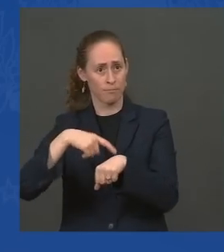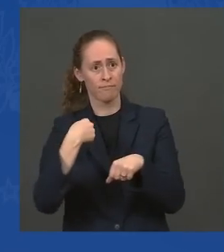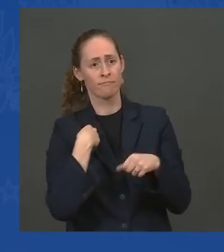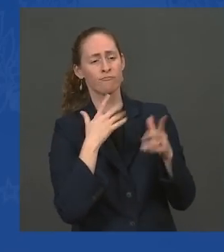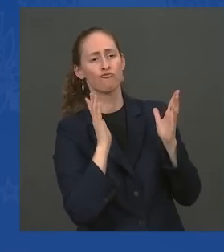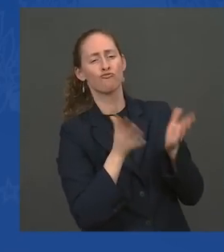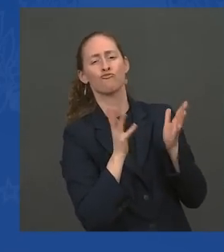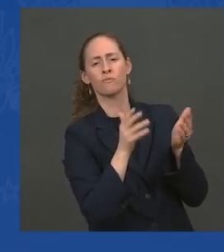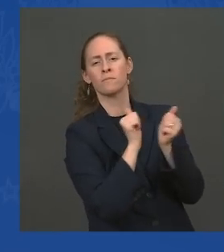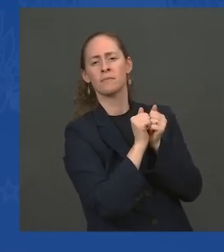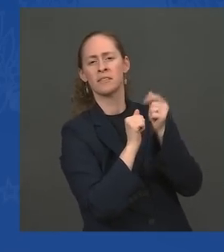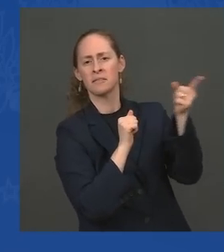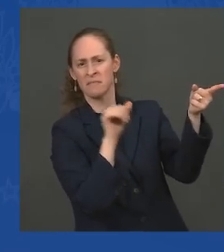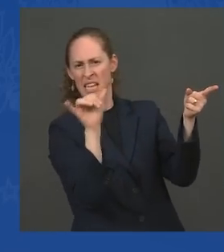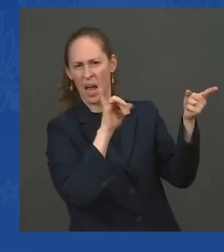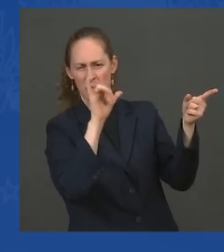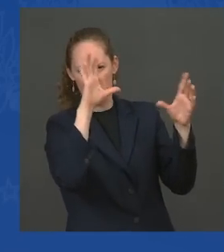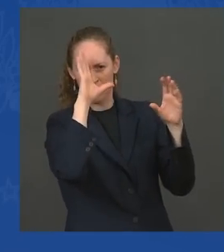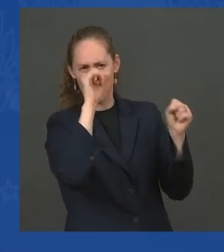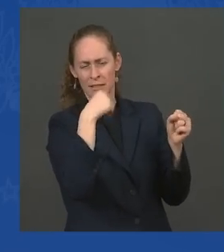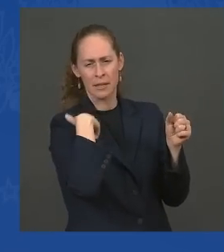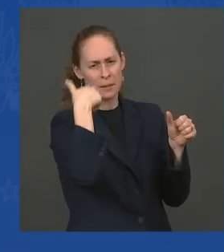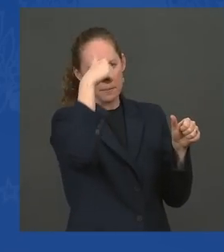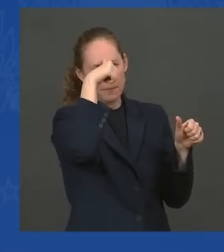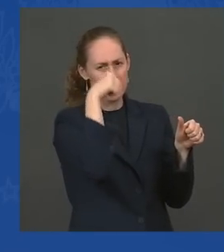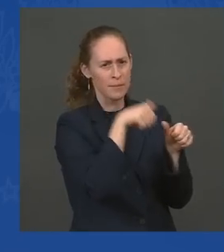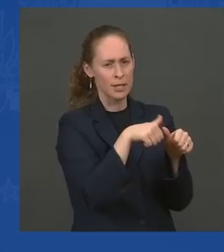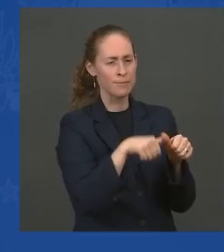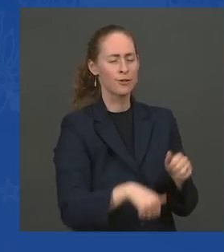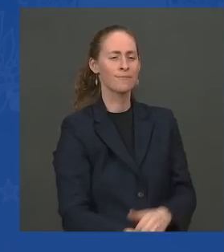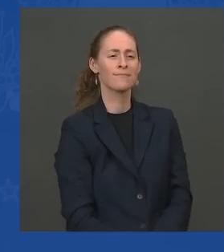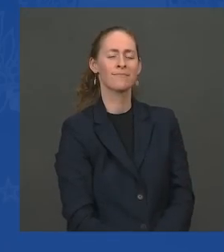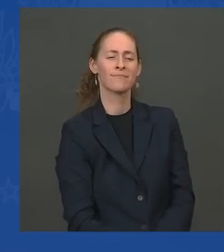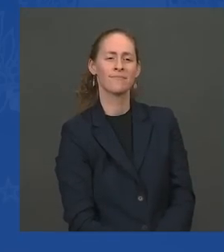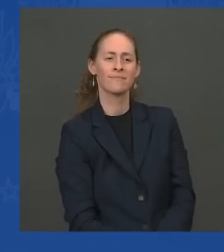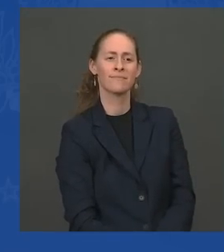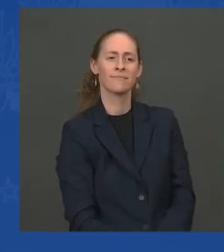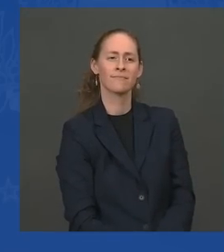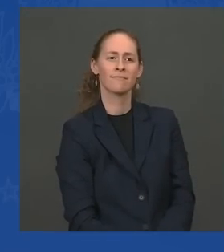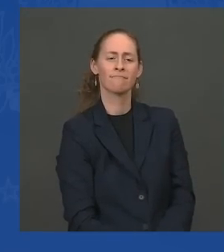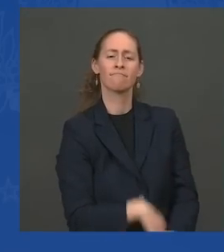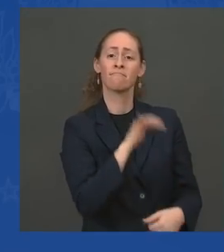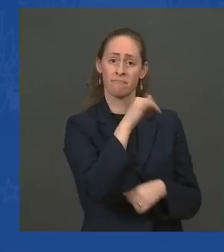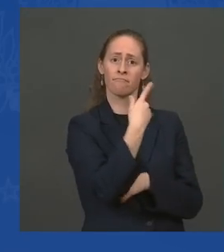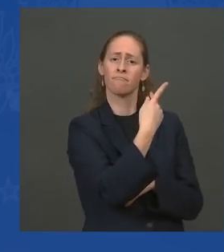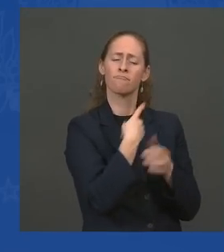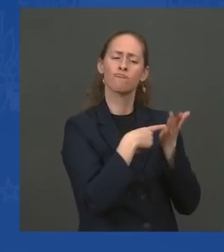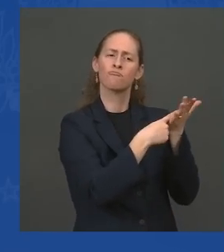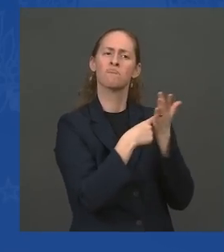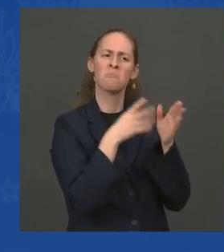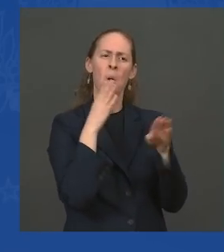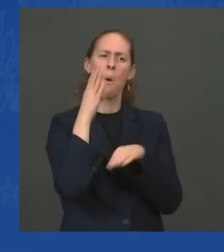and we had over 25 hours of private meetings me and an interpreter, and he and an interpreter.